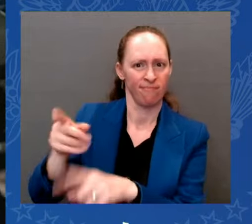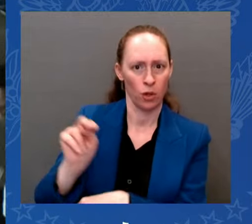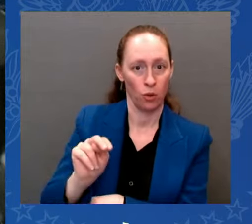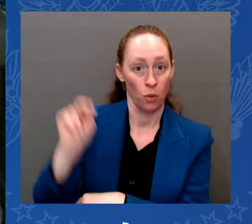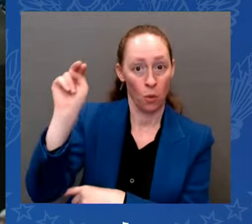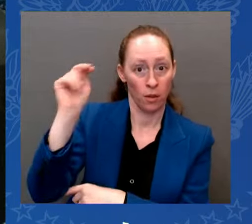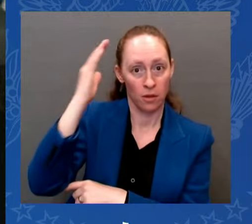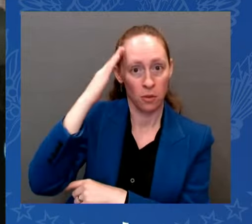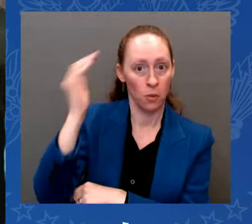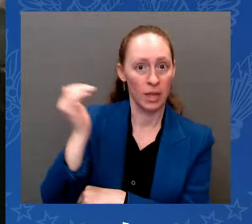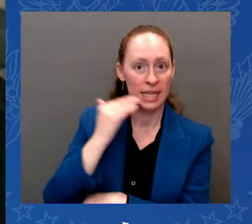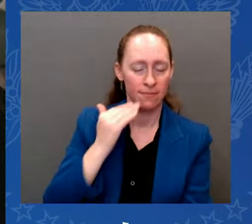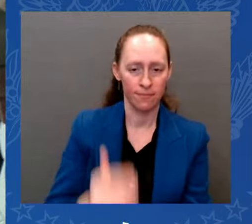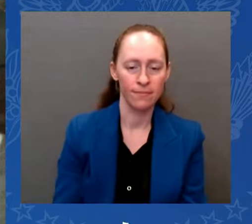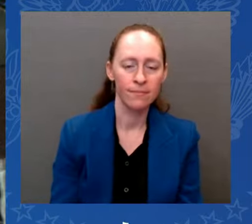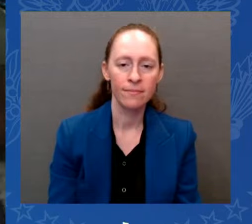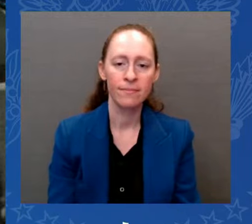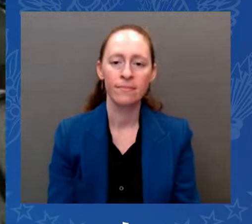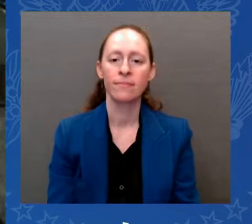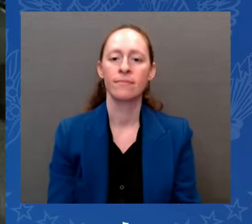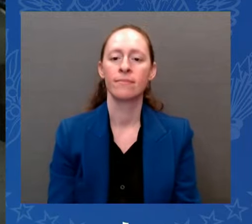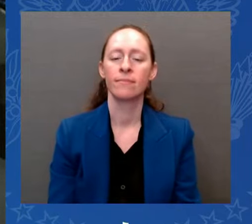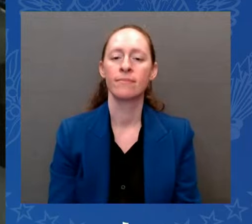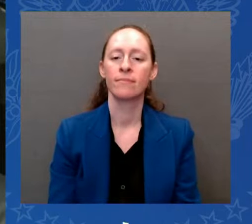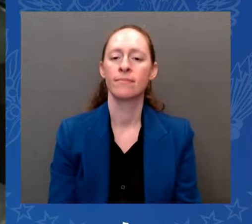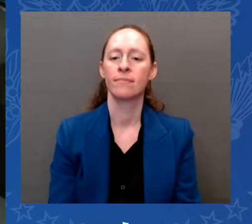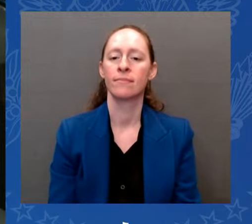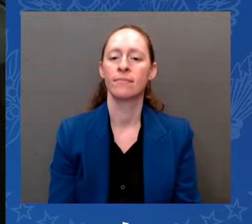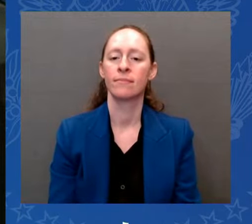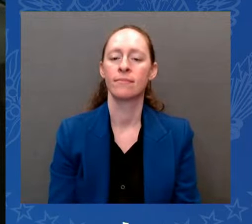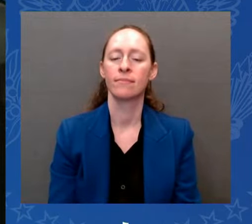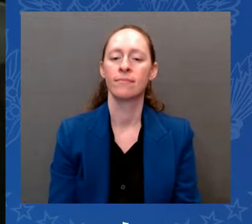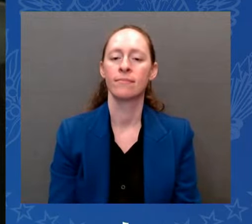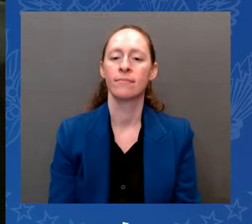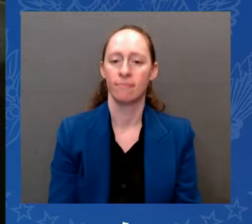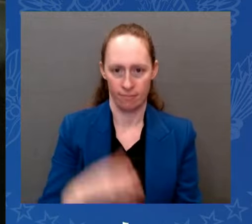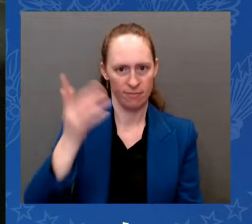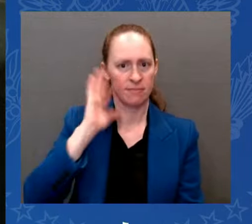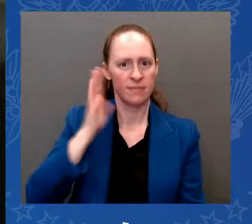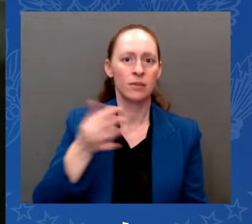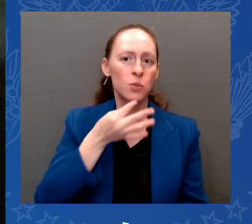I'm wondering if you can talk about your specific discussions with President Xi on that.